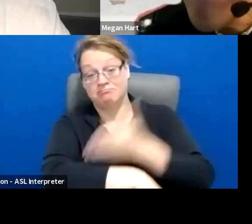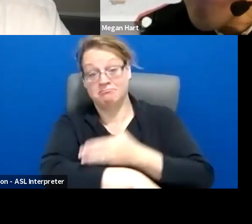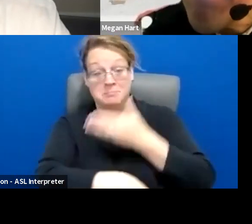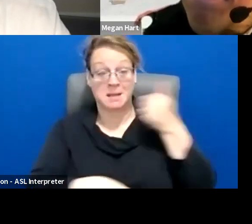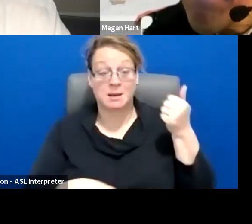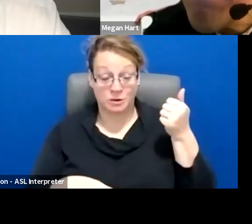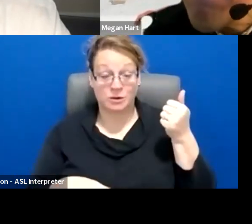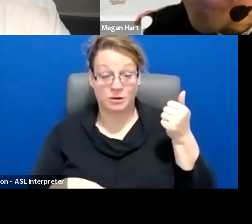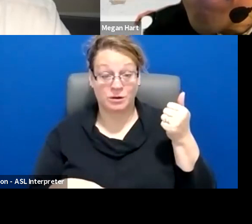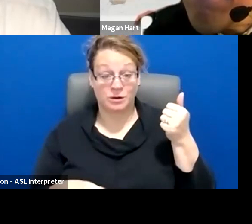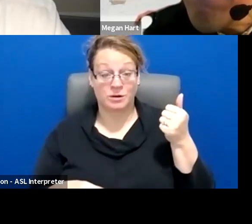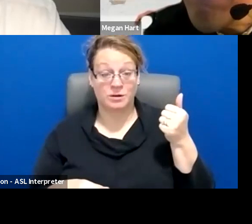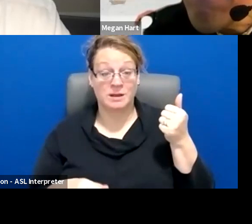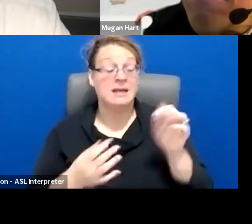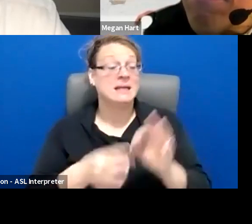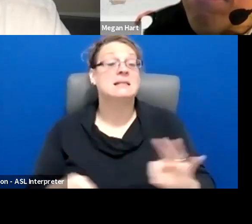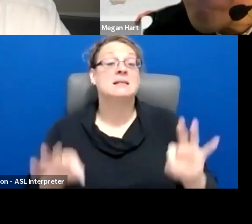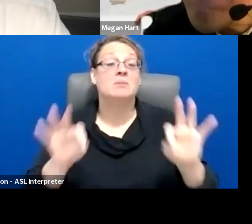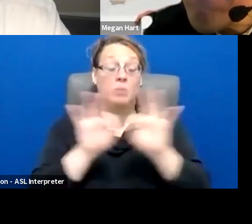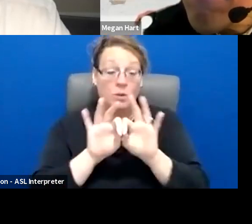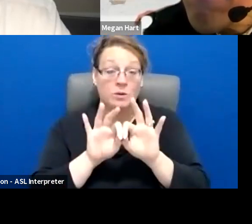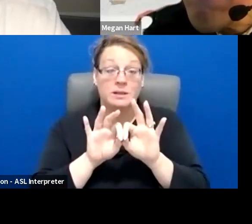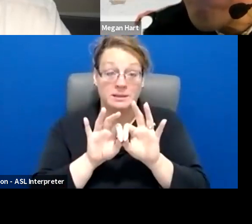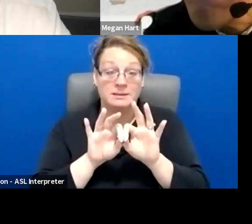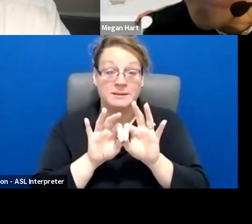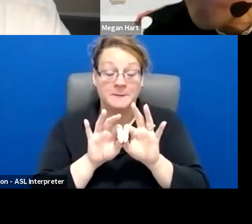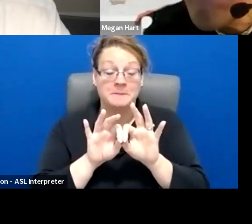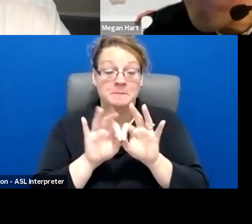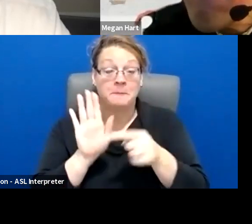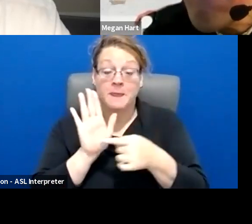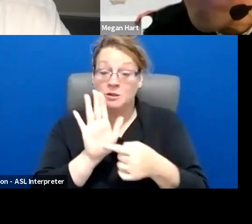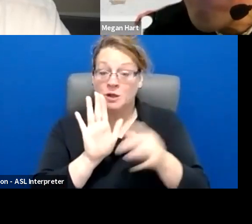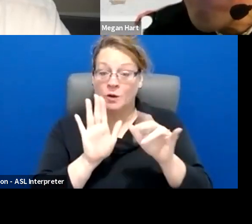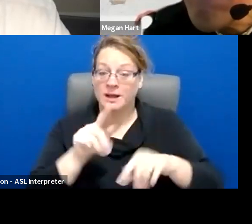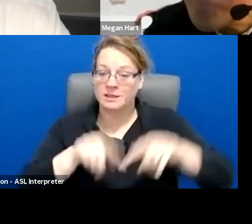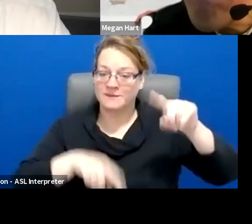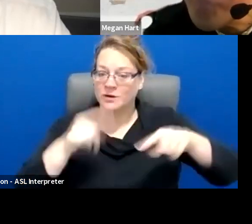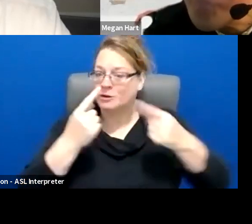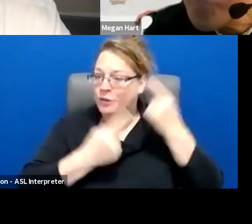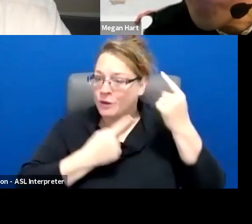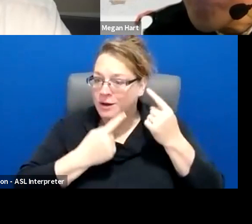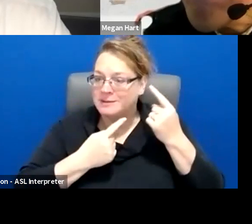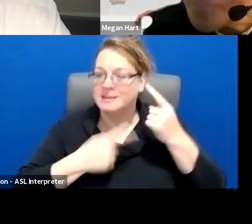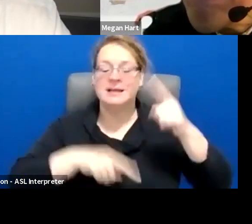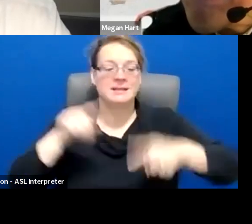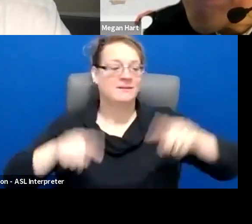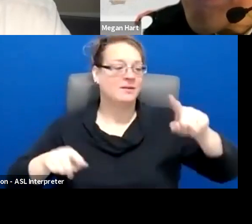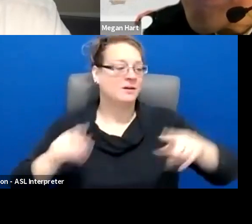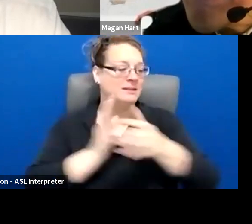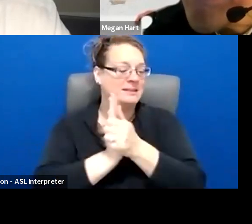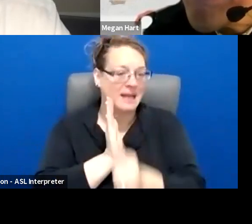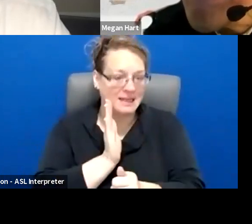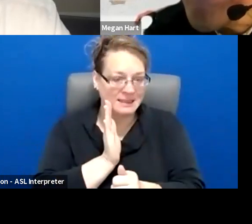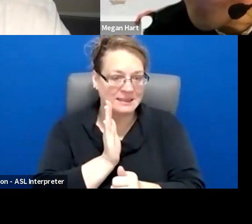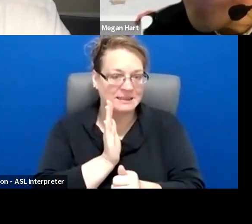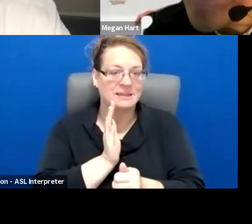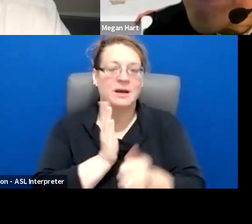I think we have seen a tangible betterment in our business.